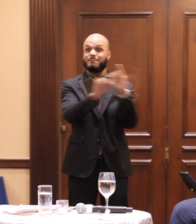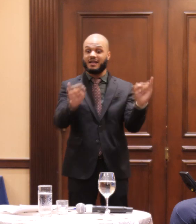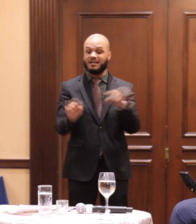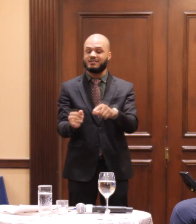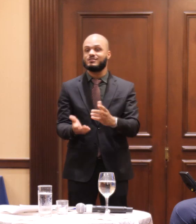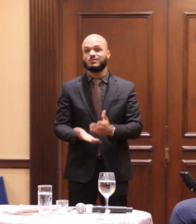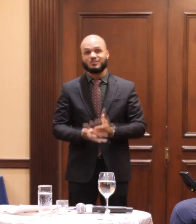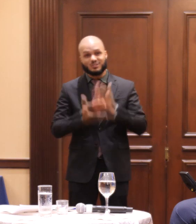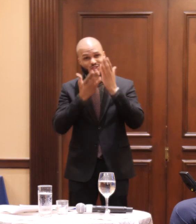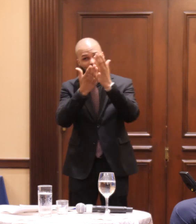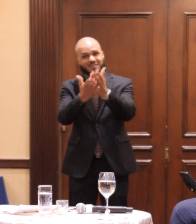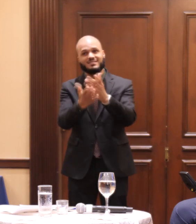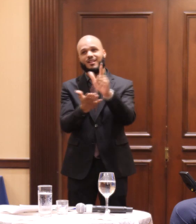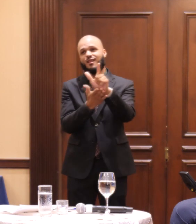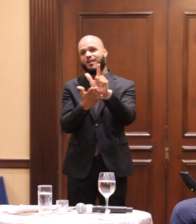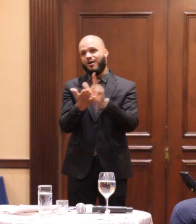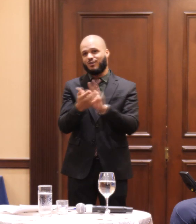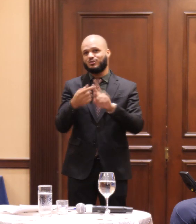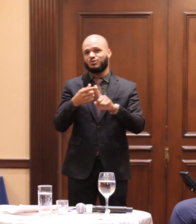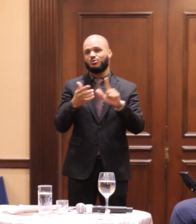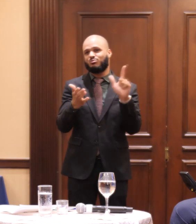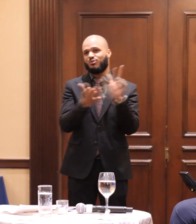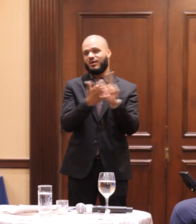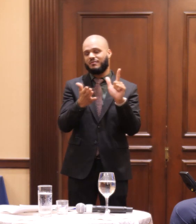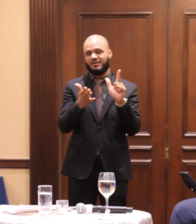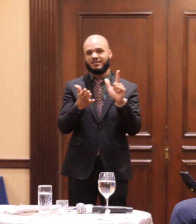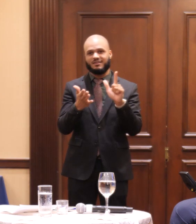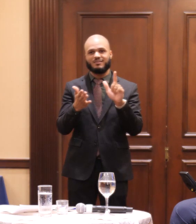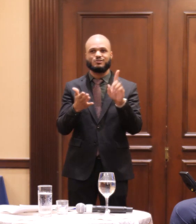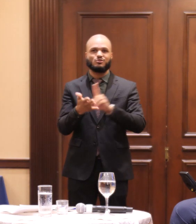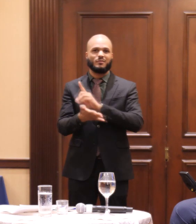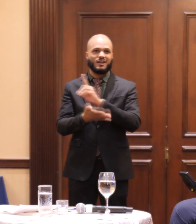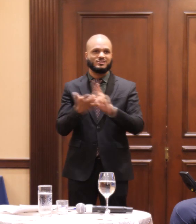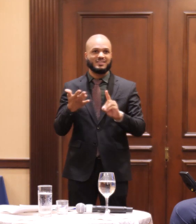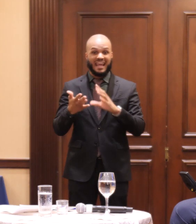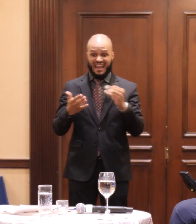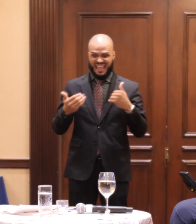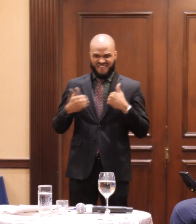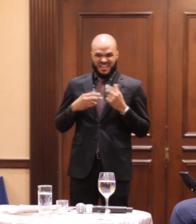be a comprehensive law prohibiting discrimination based on disability it gave the name. One of the